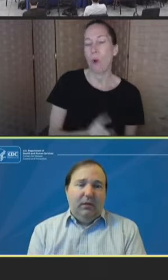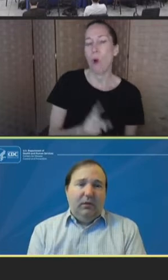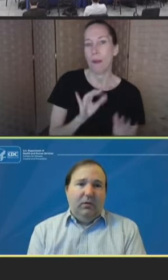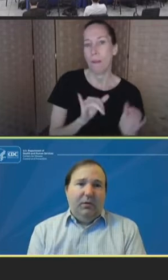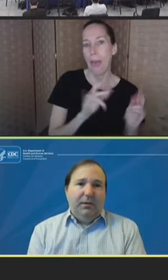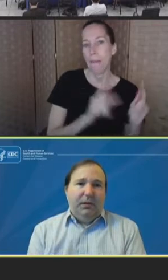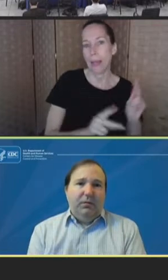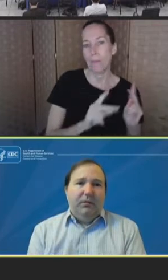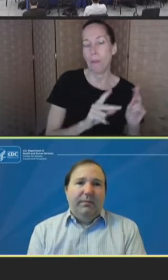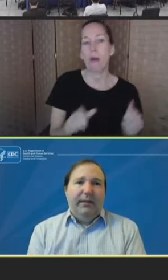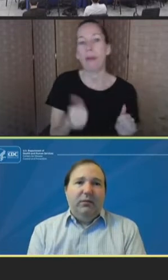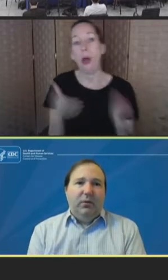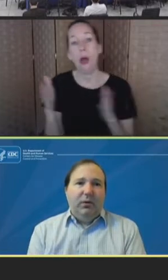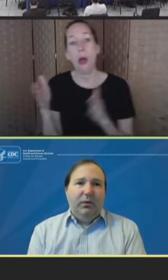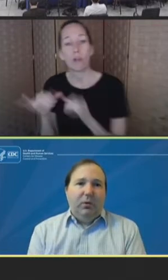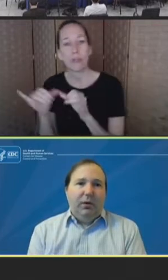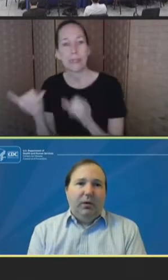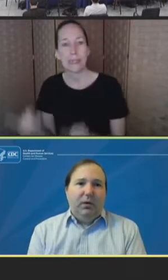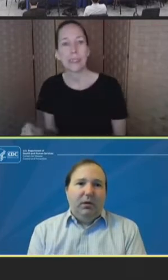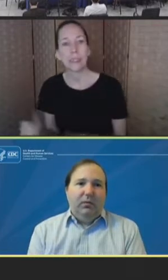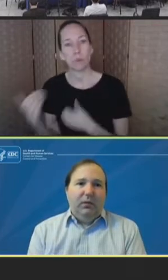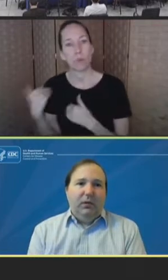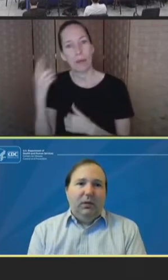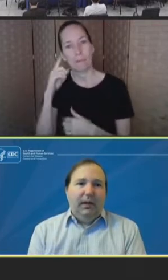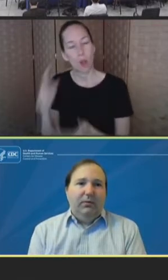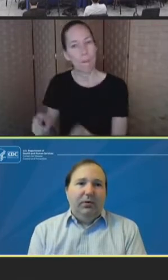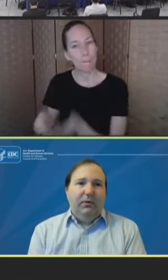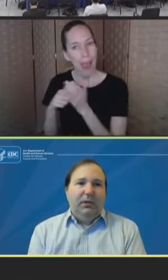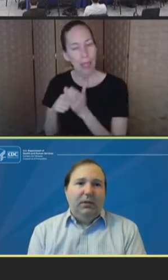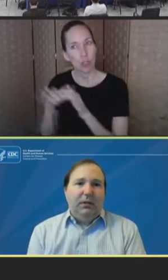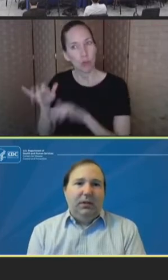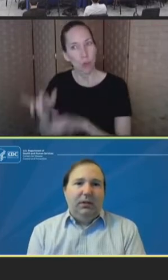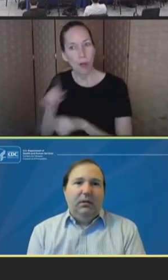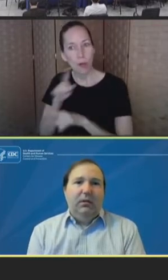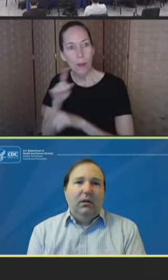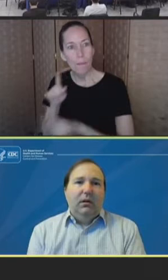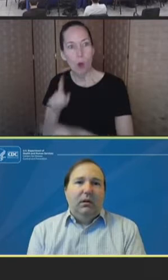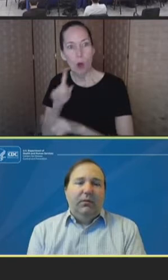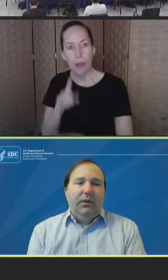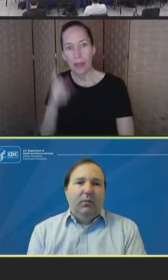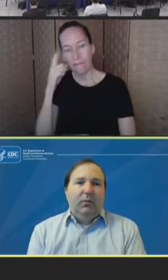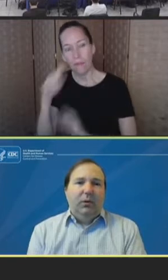are responsible for mandatory reporting of the advertisements listed here if they were